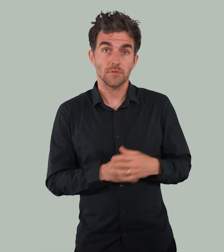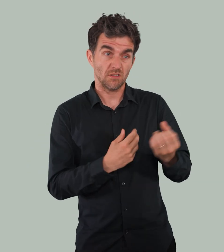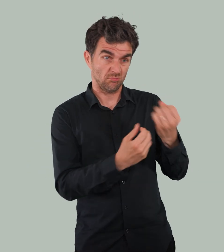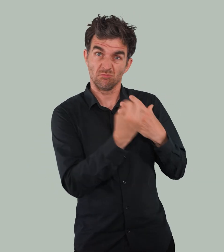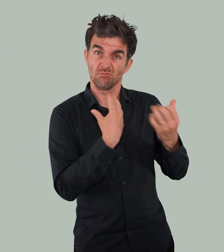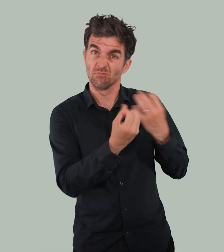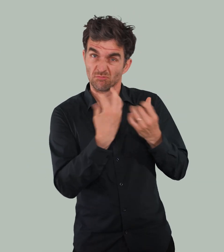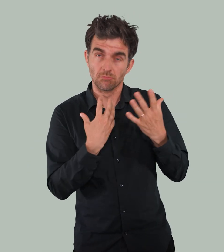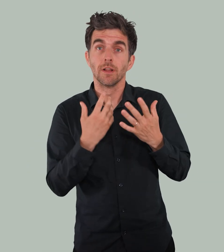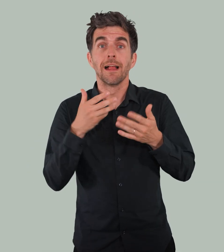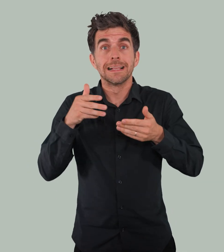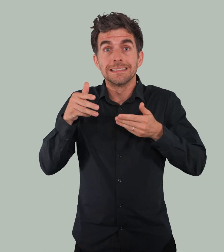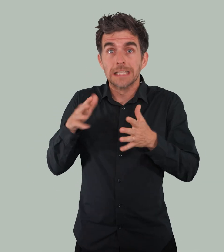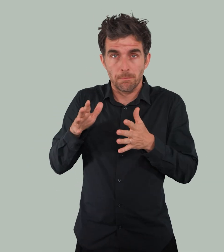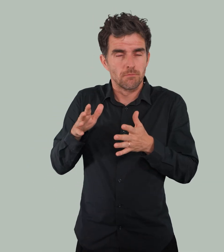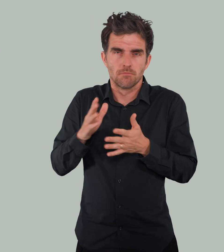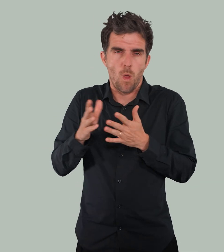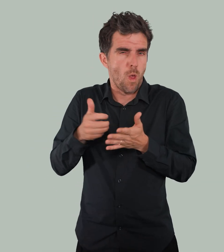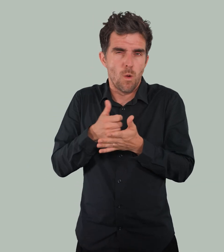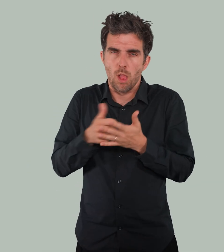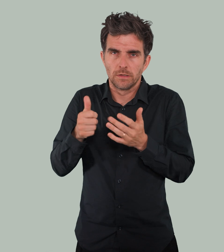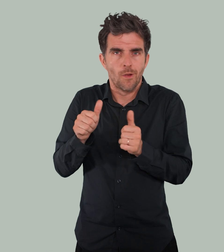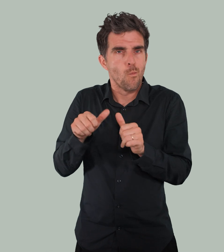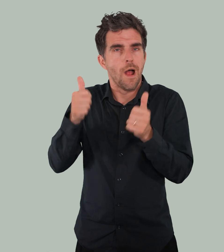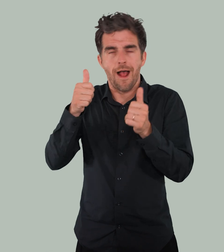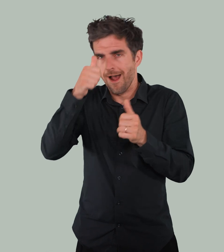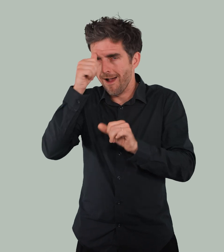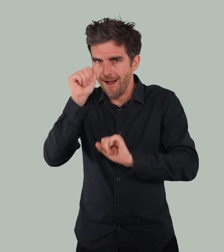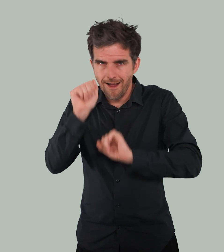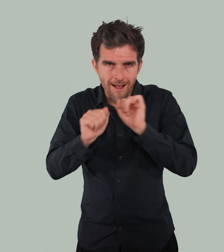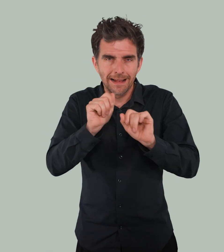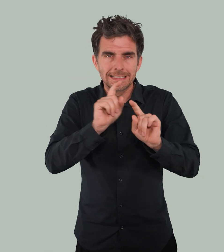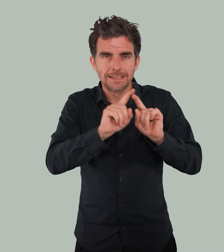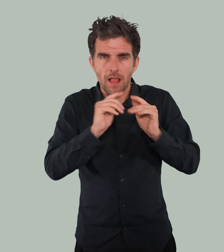Respondents say the system does not always distinguish well between different